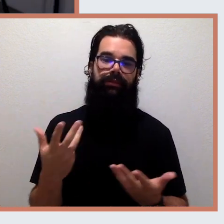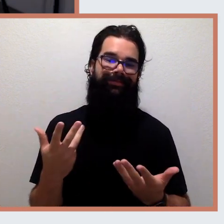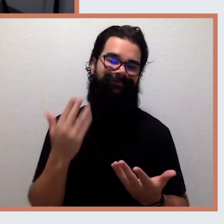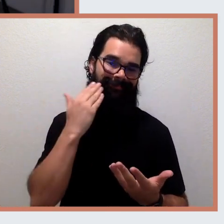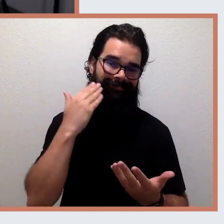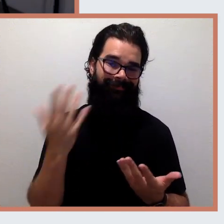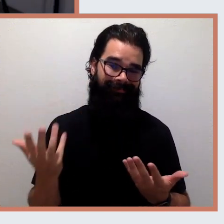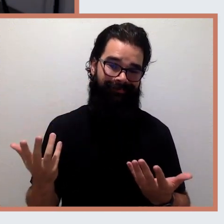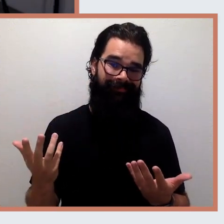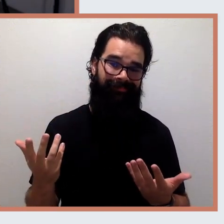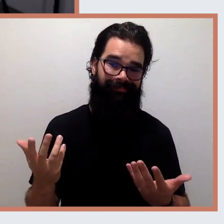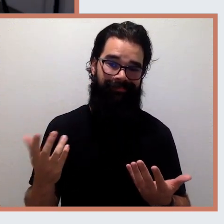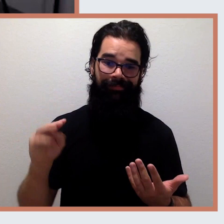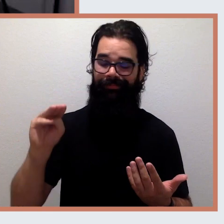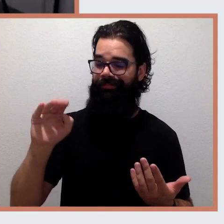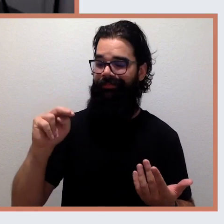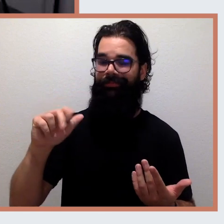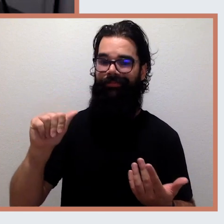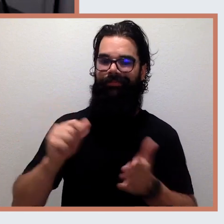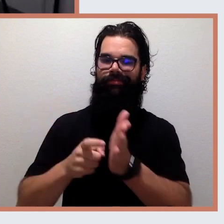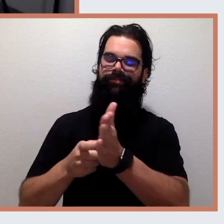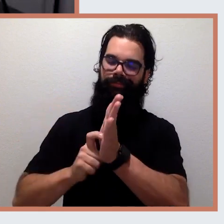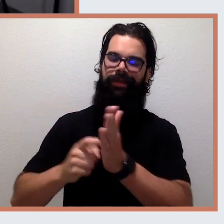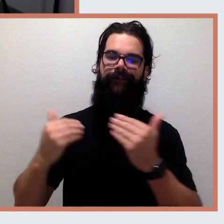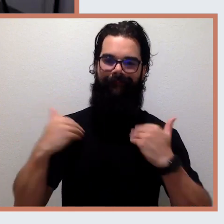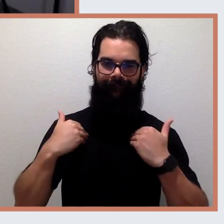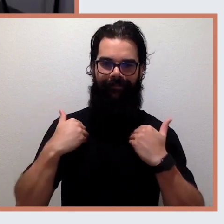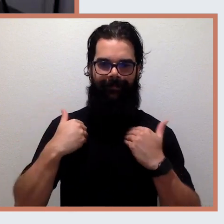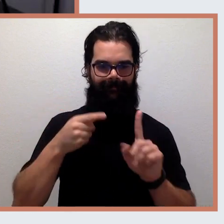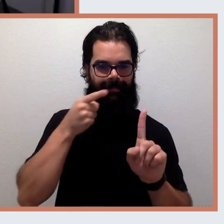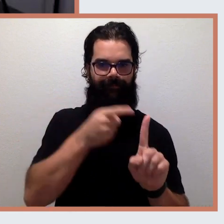Well, in the industry, there wasn't one for us, you know,